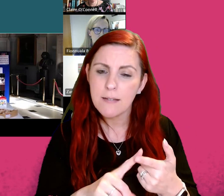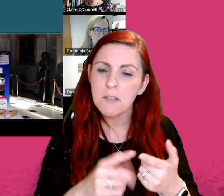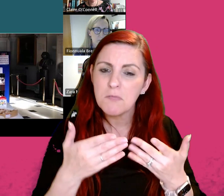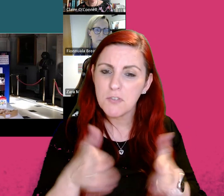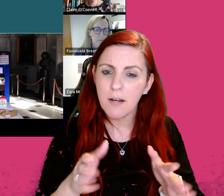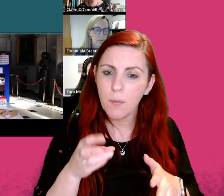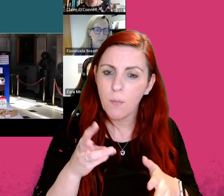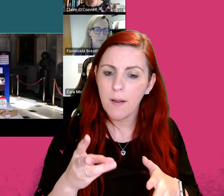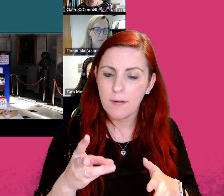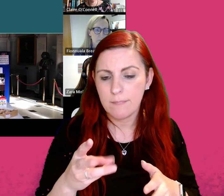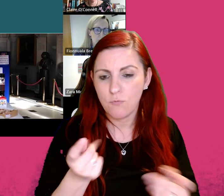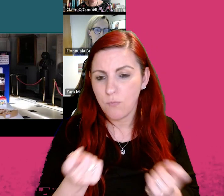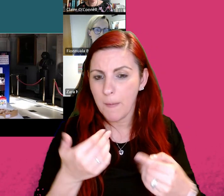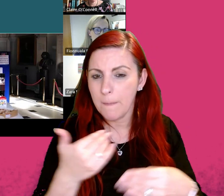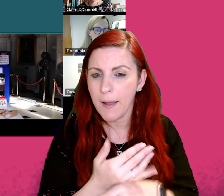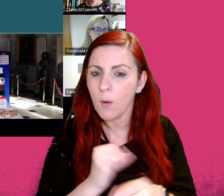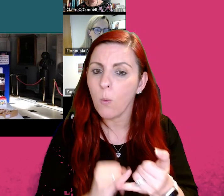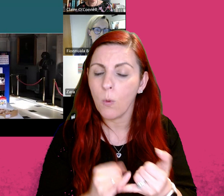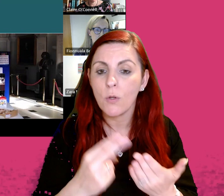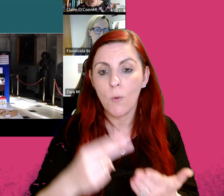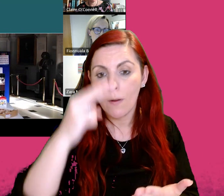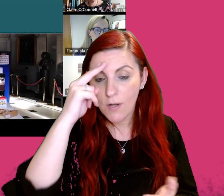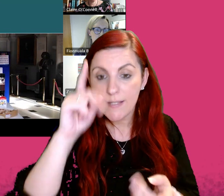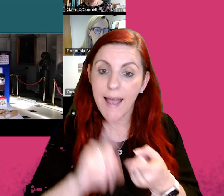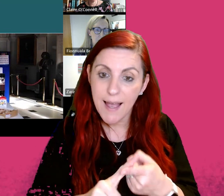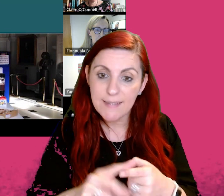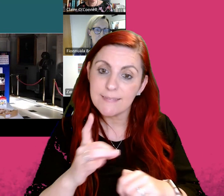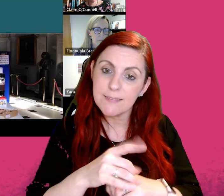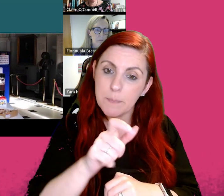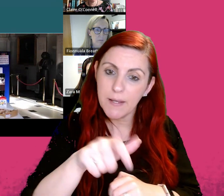the universities but also by patient organizations and Charities and it's a really great way to learn